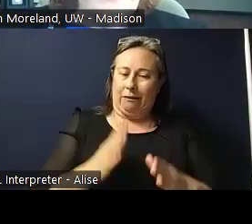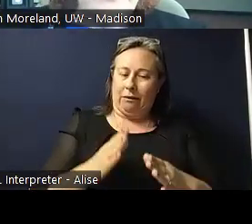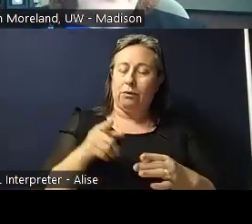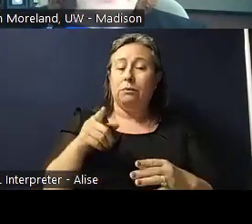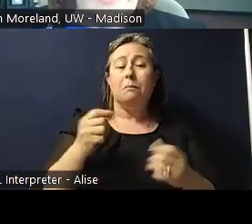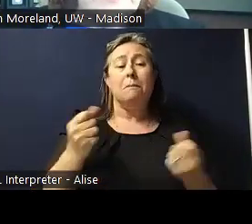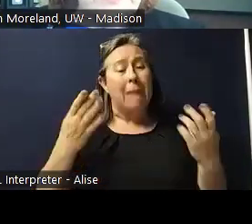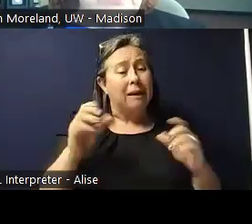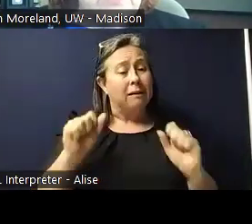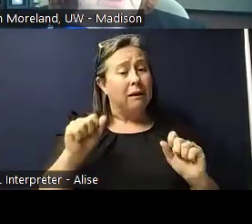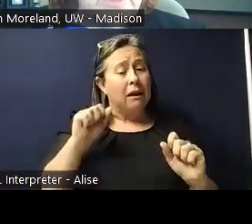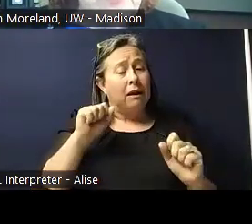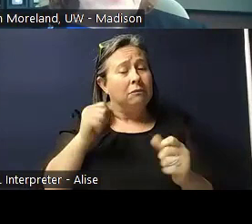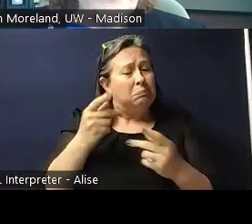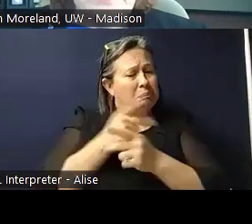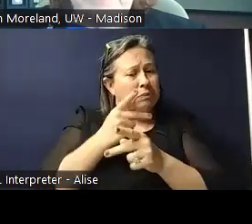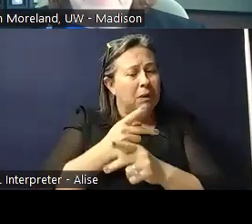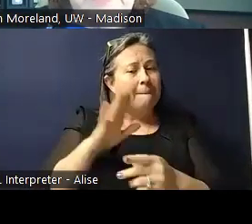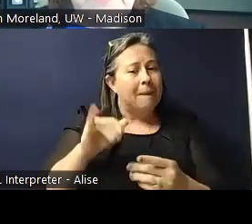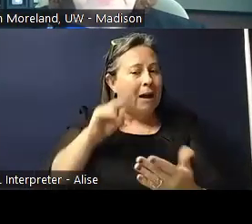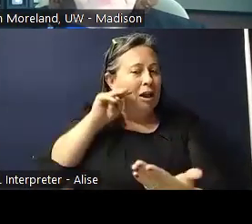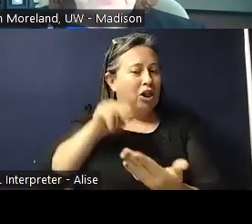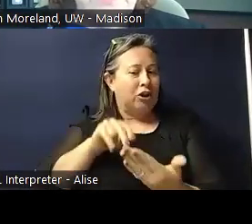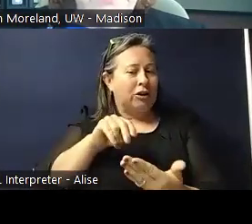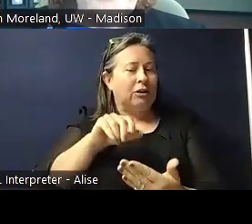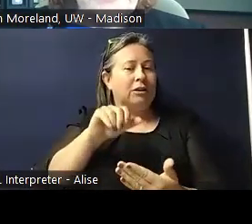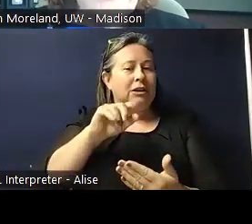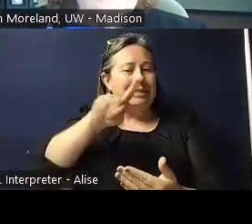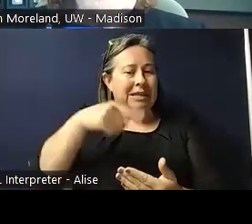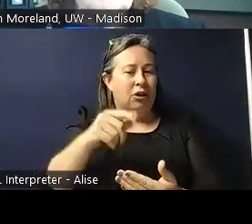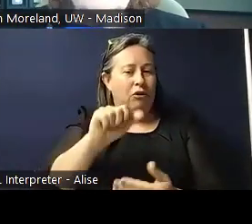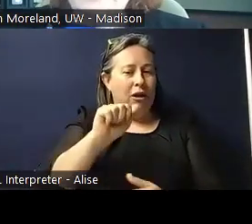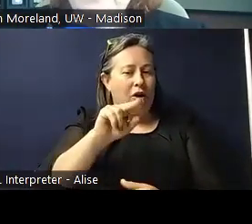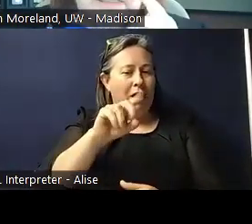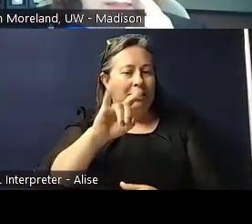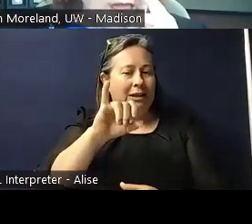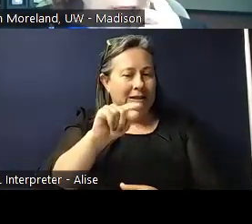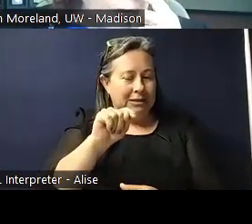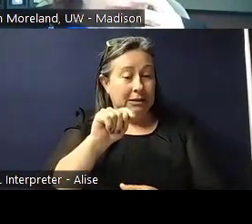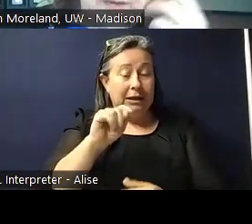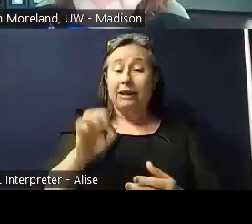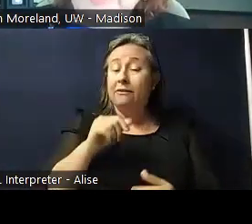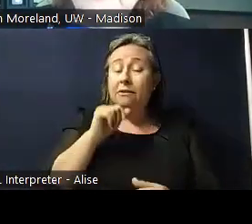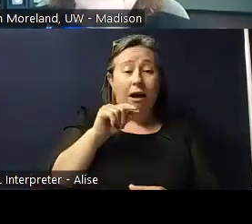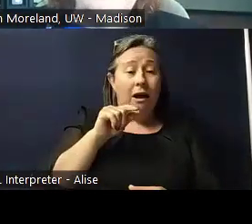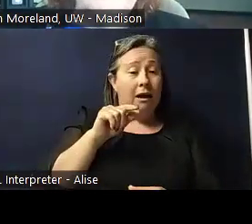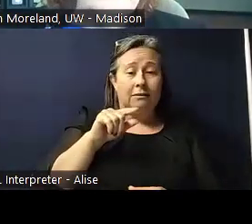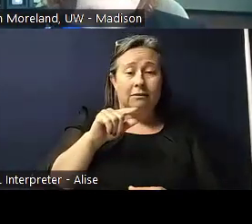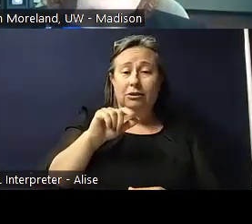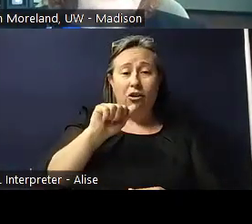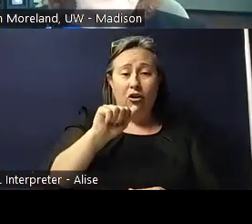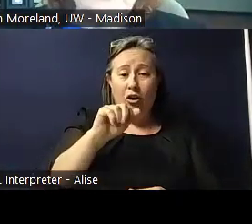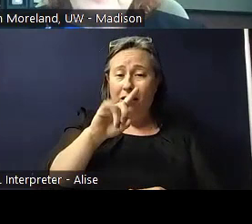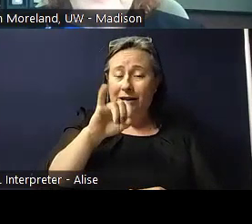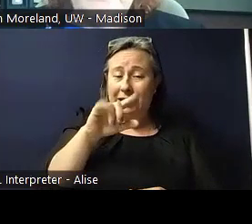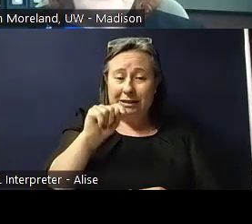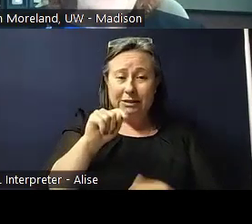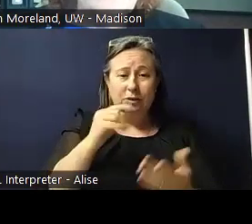by looking at a single audit report if there is a single audit. If there's not a single audit, you might ask if there is a financial statement,